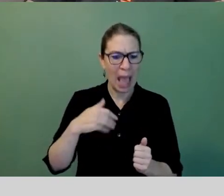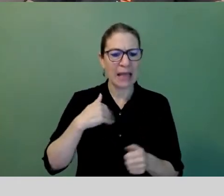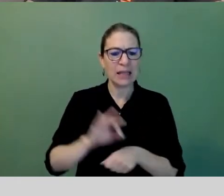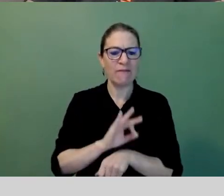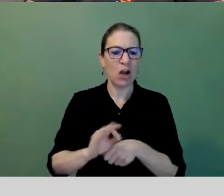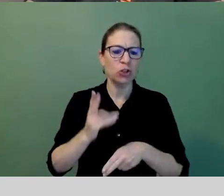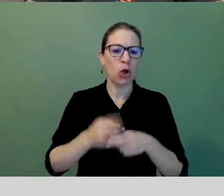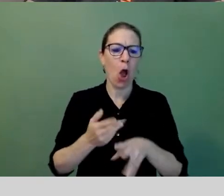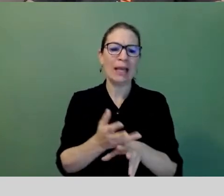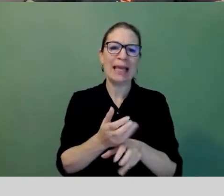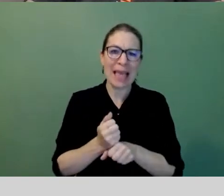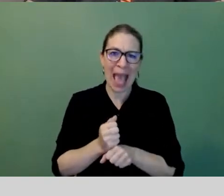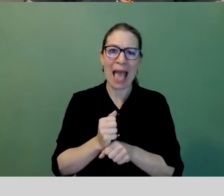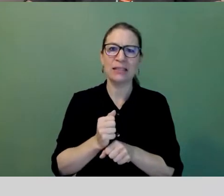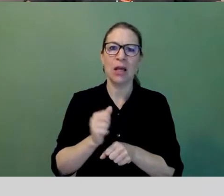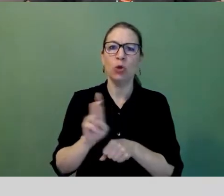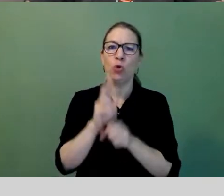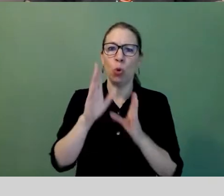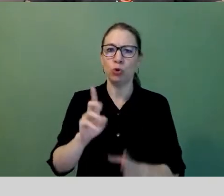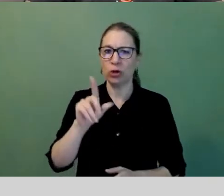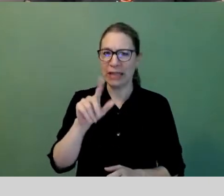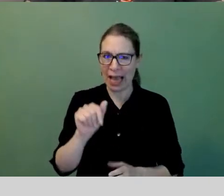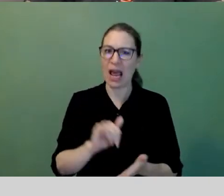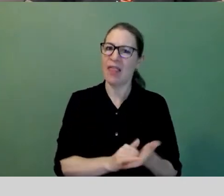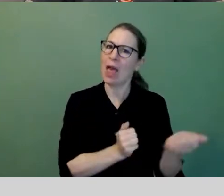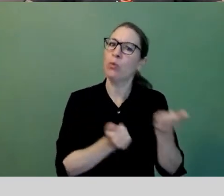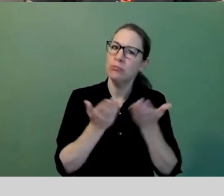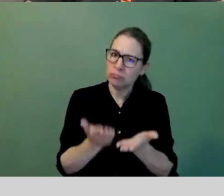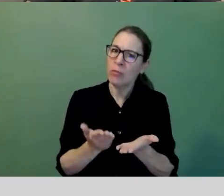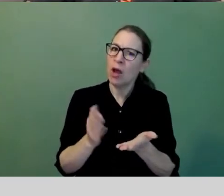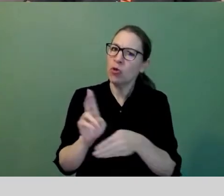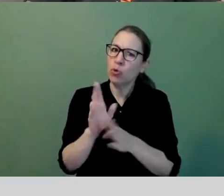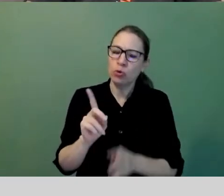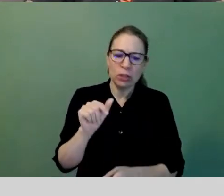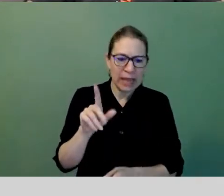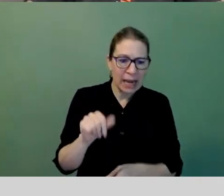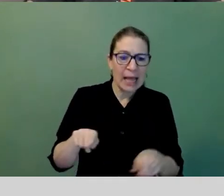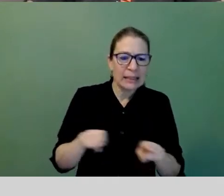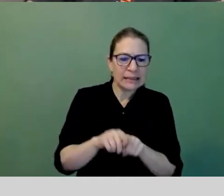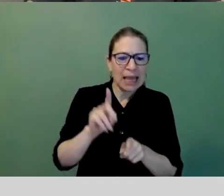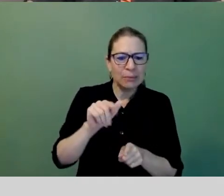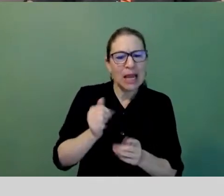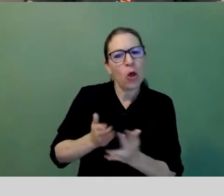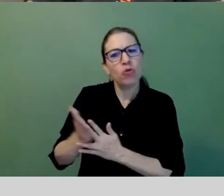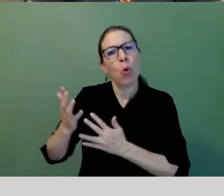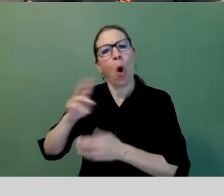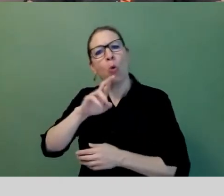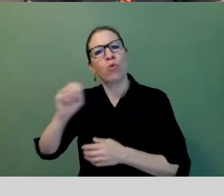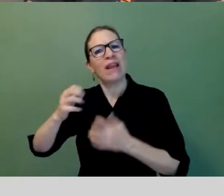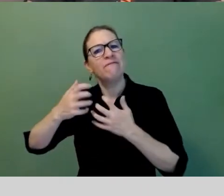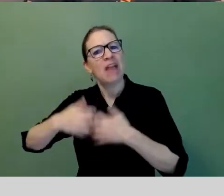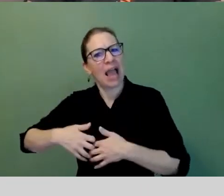get random user data, that returns the random user data. The same data is passed on to a factory function